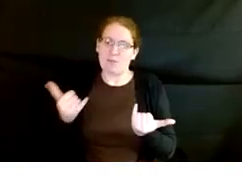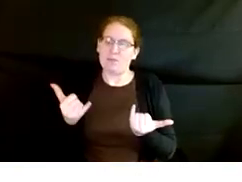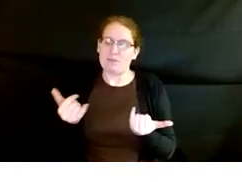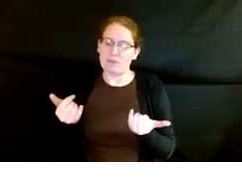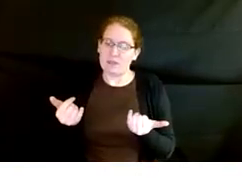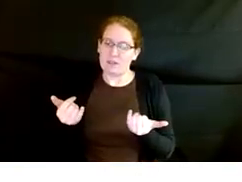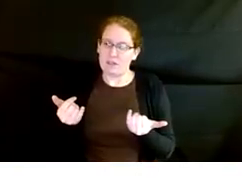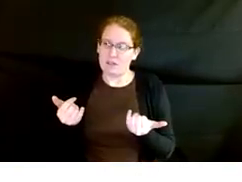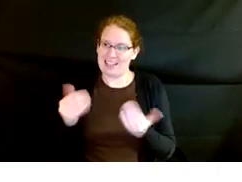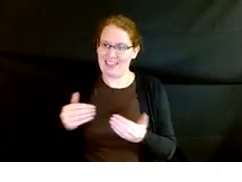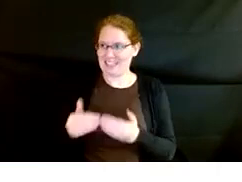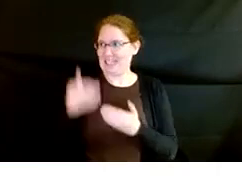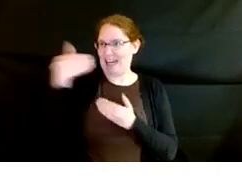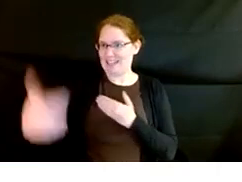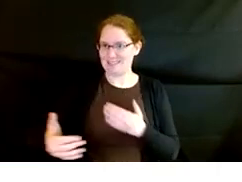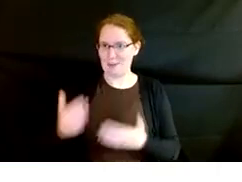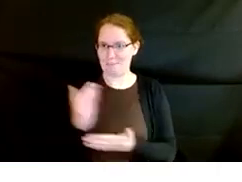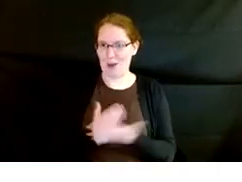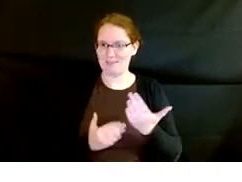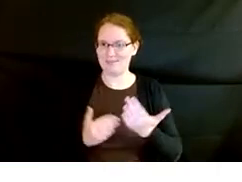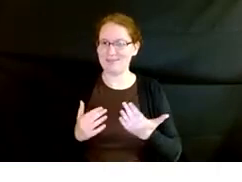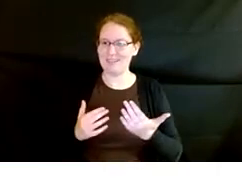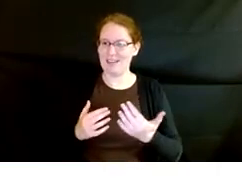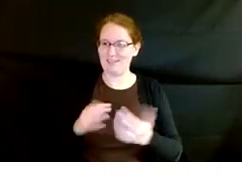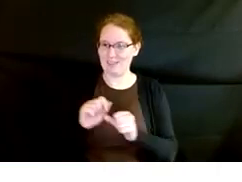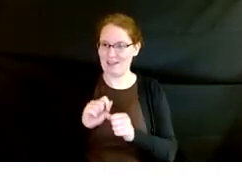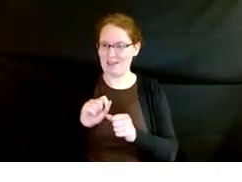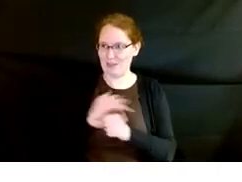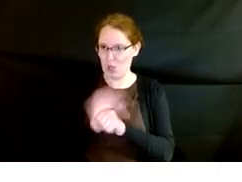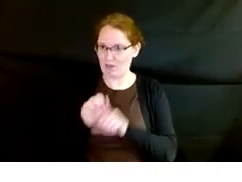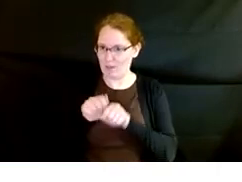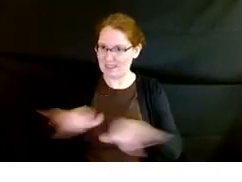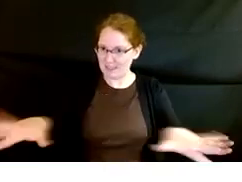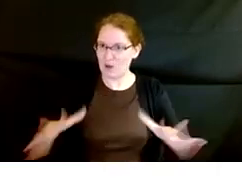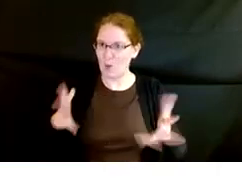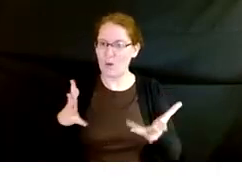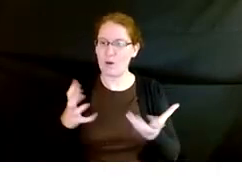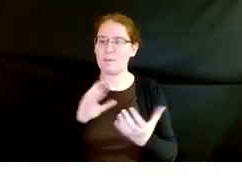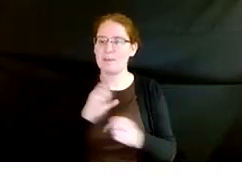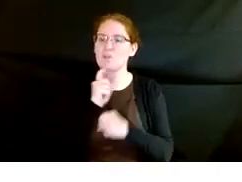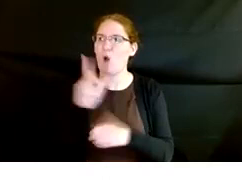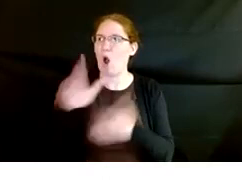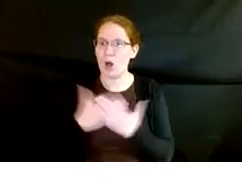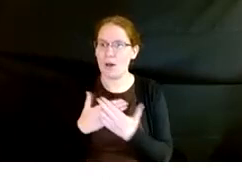of next phase of this pandemic, that everyone be vigilant to make sure that people have access to